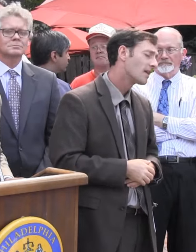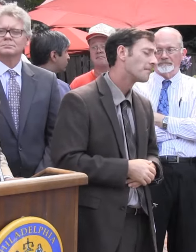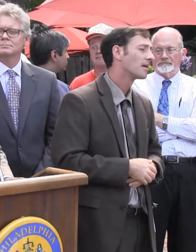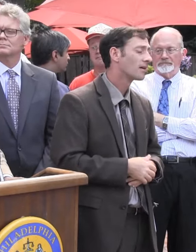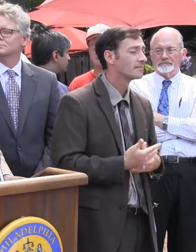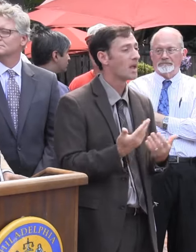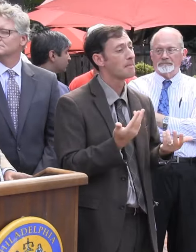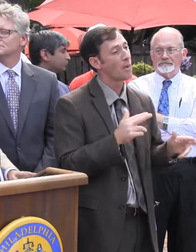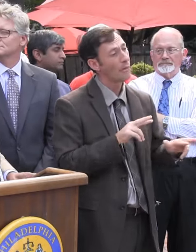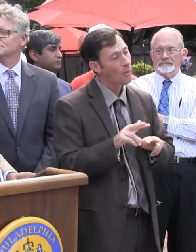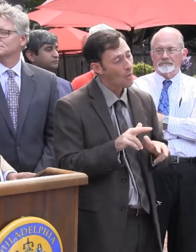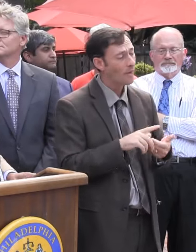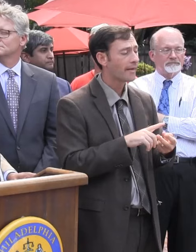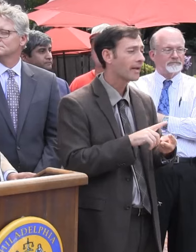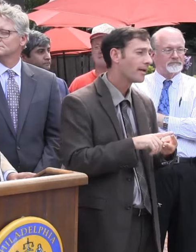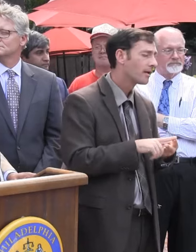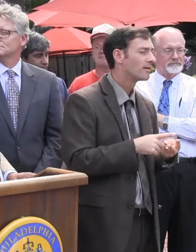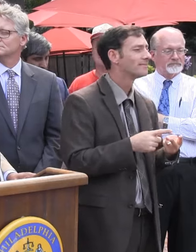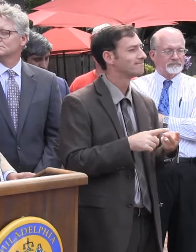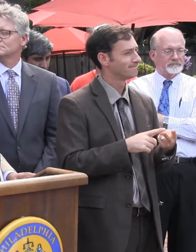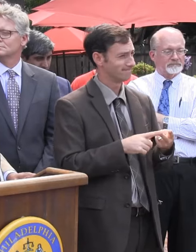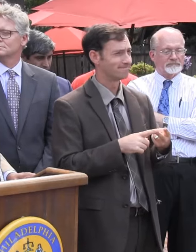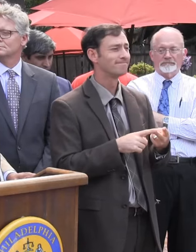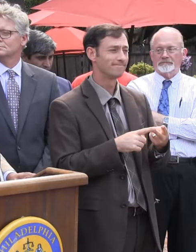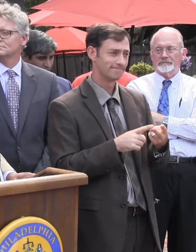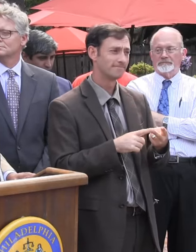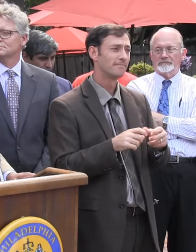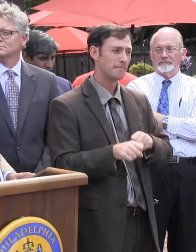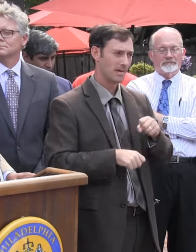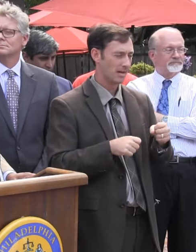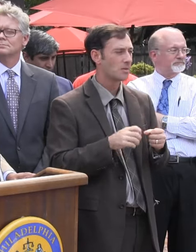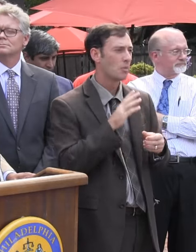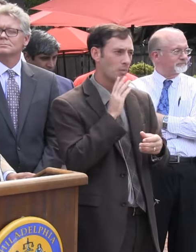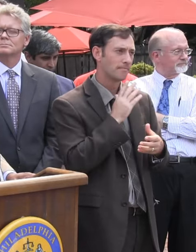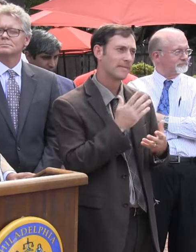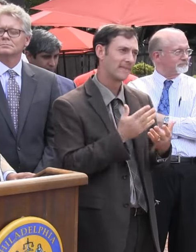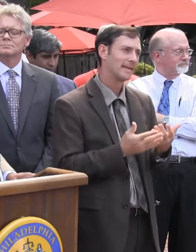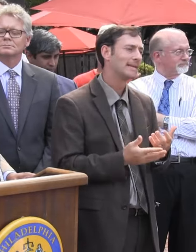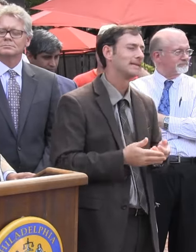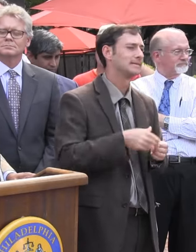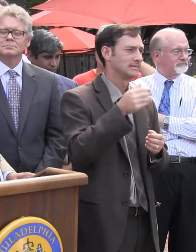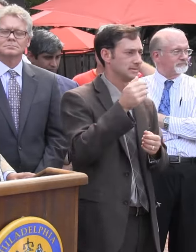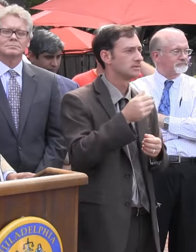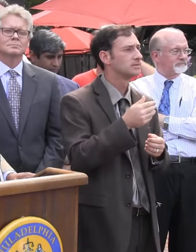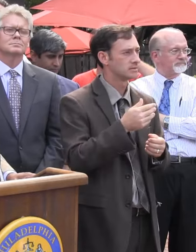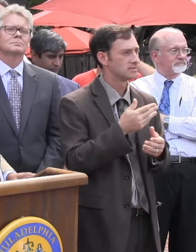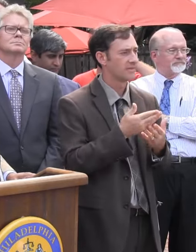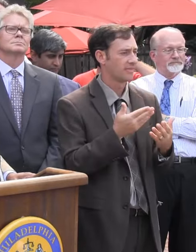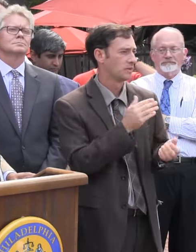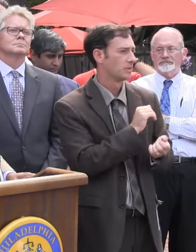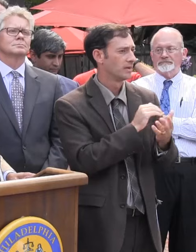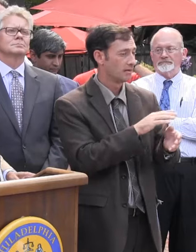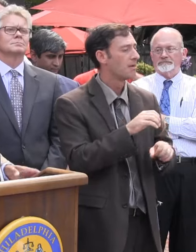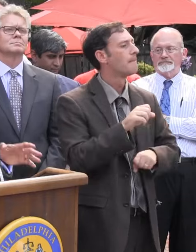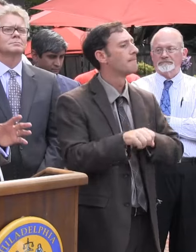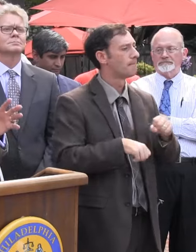walking, that's probably one of the easiest things to deal with. Bicycles are allowed